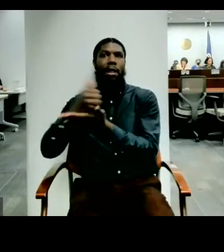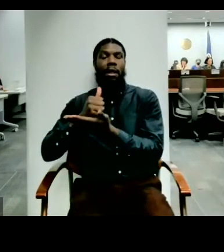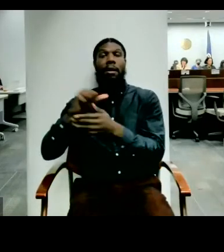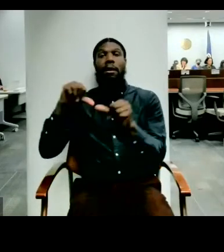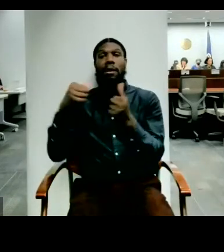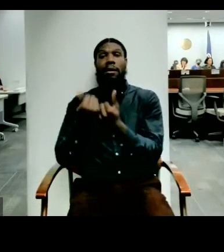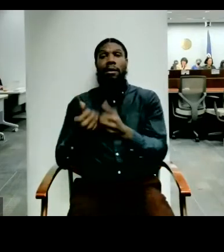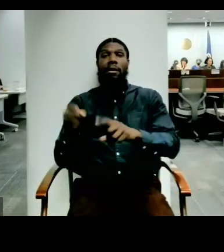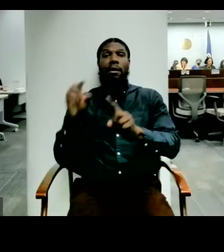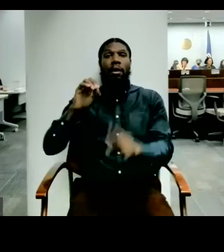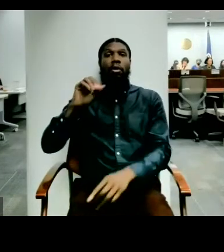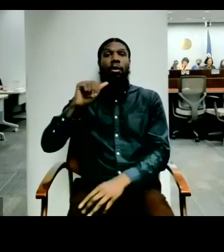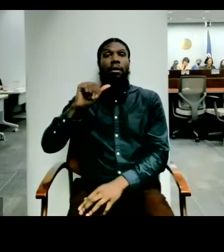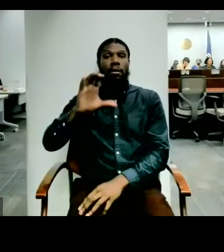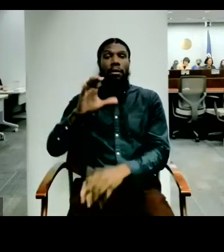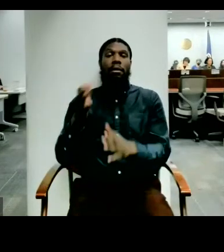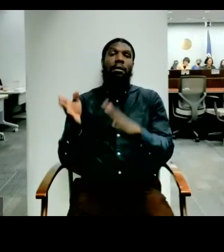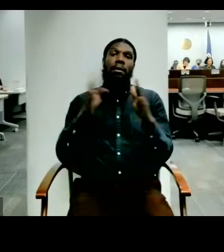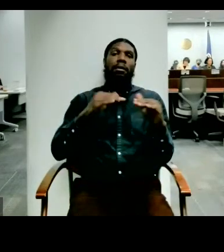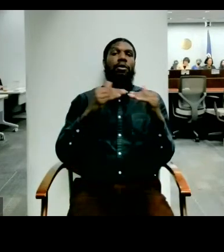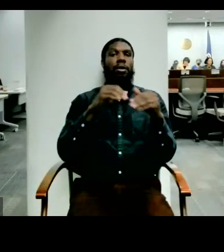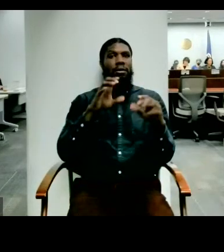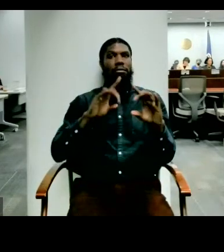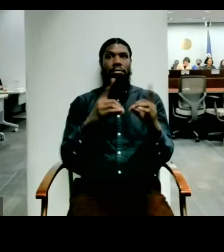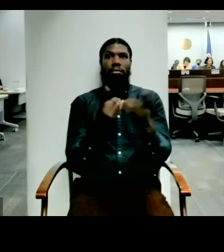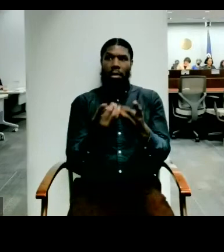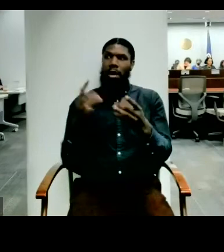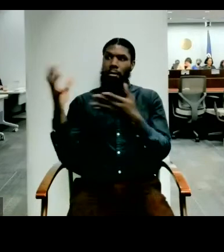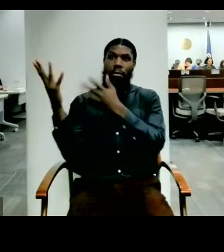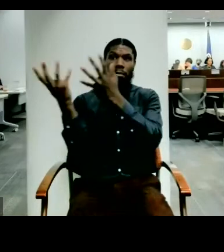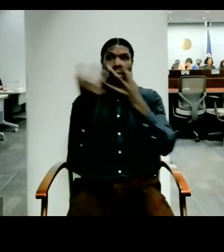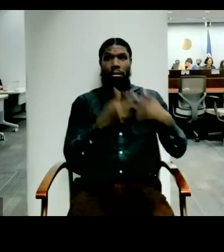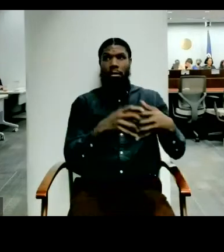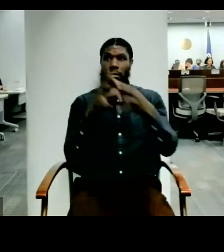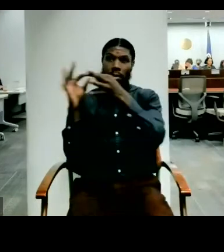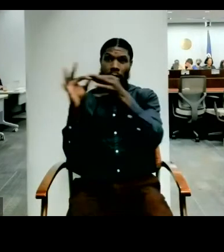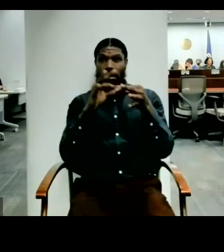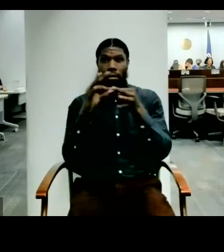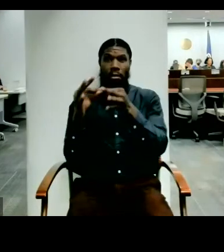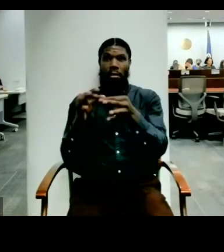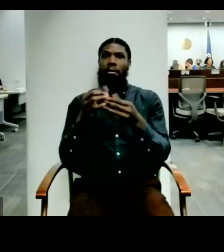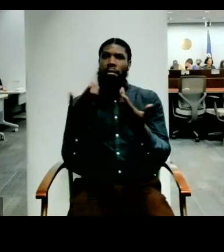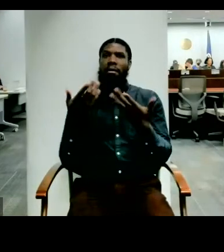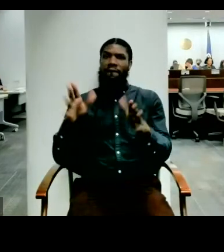and the Justice department. That was recommended in the first NAS report, reiterated in this one. That's imperative.